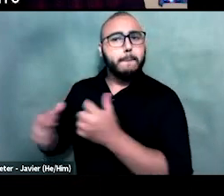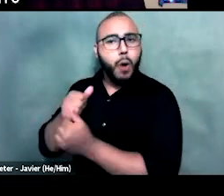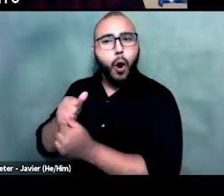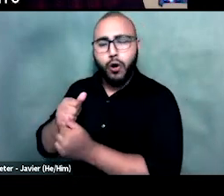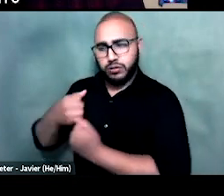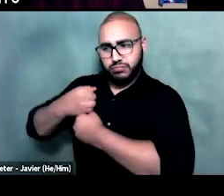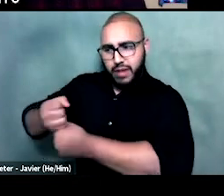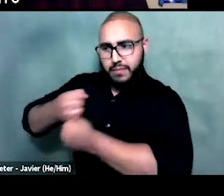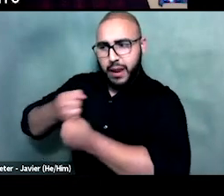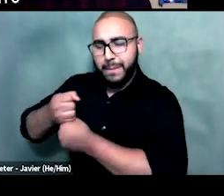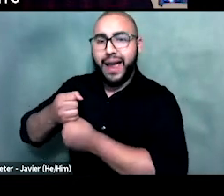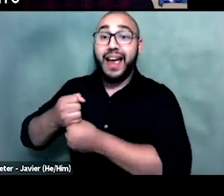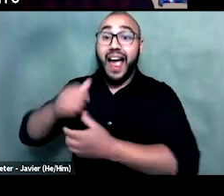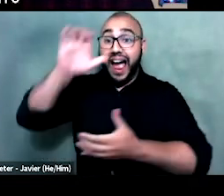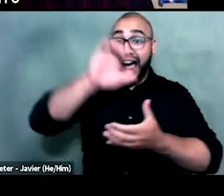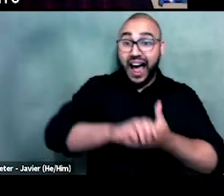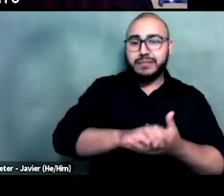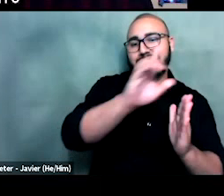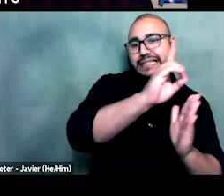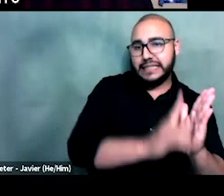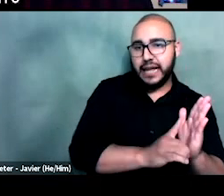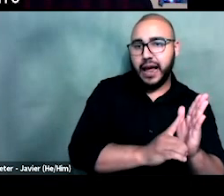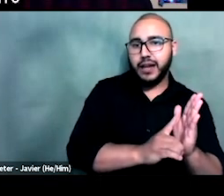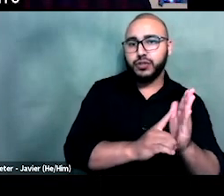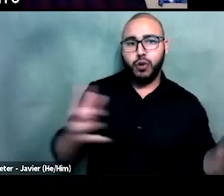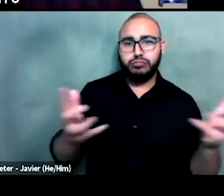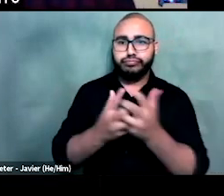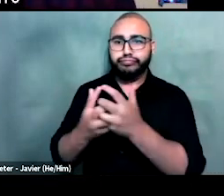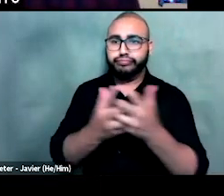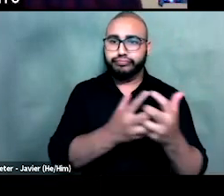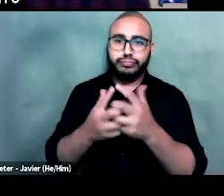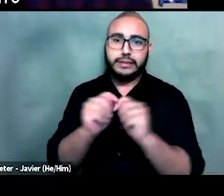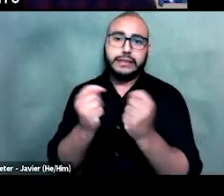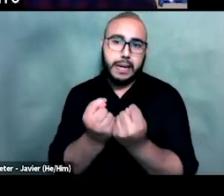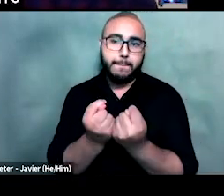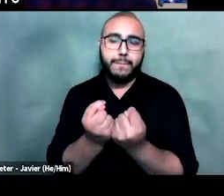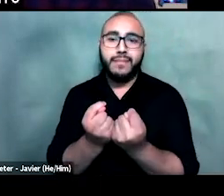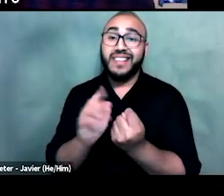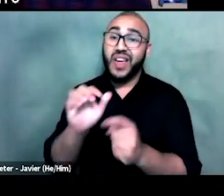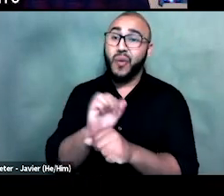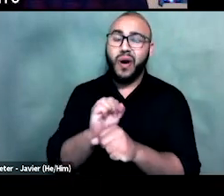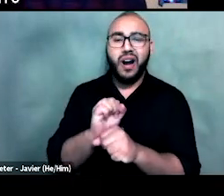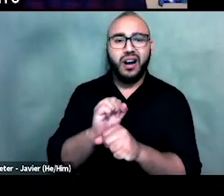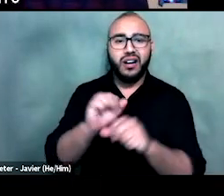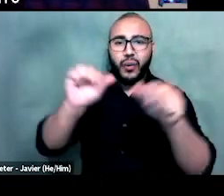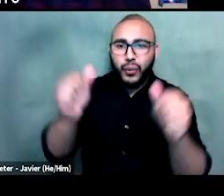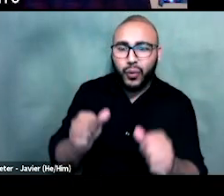together as a team. And they produced some incredible work. And this is Maria, preparing